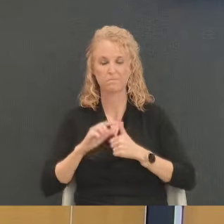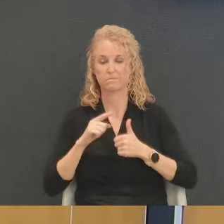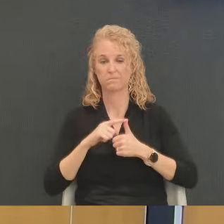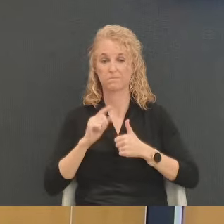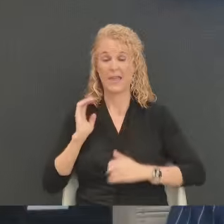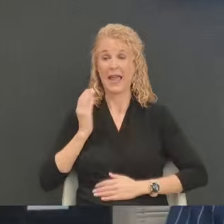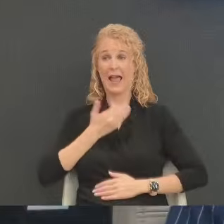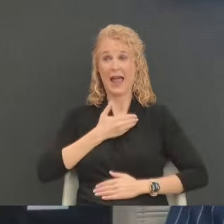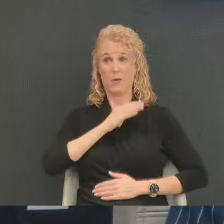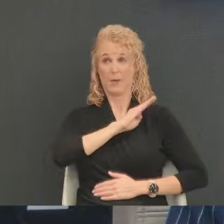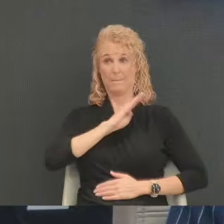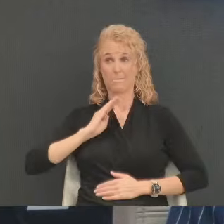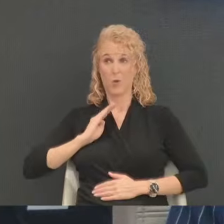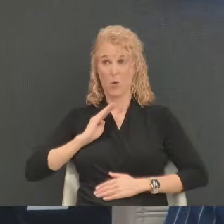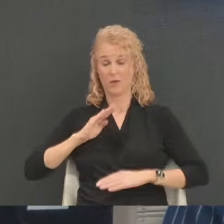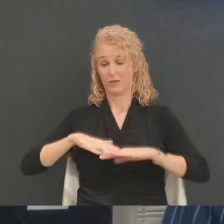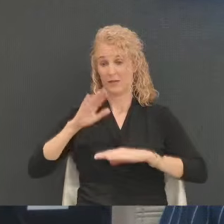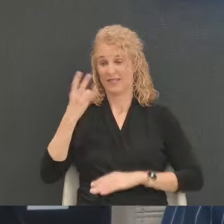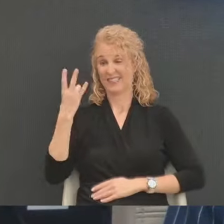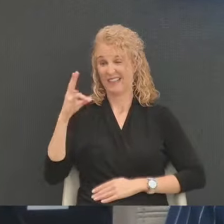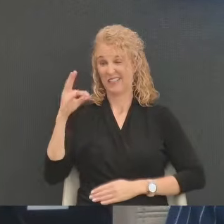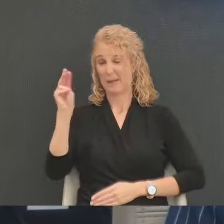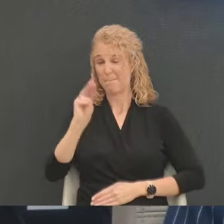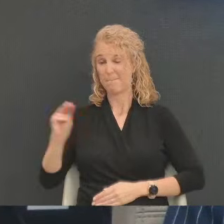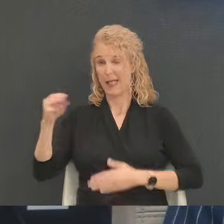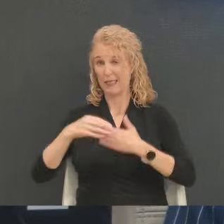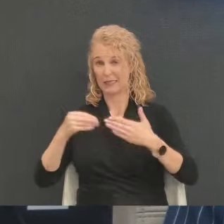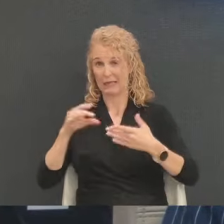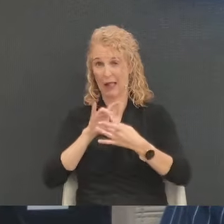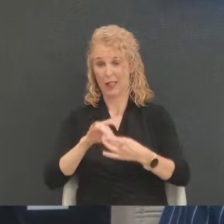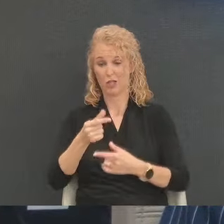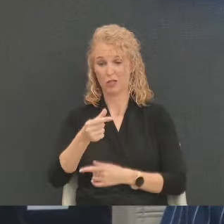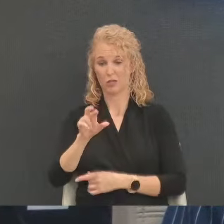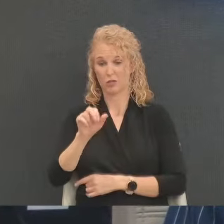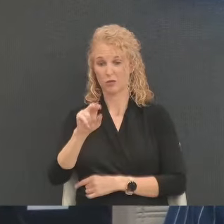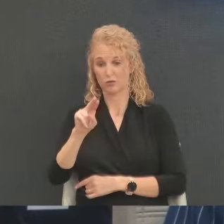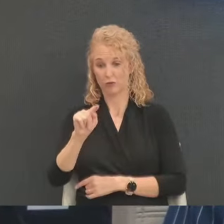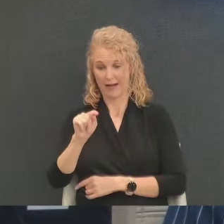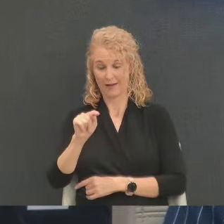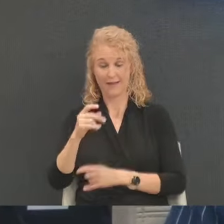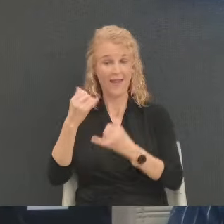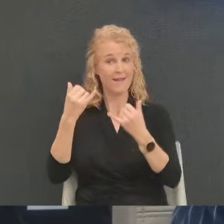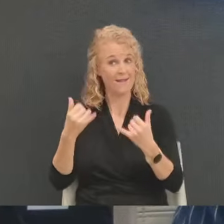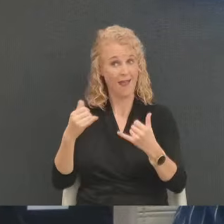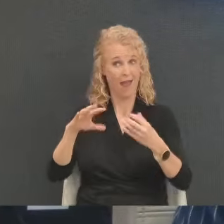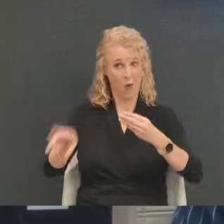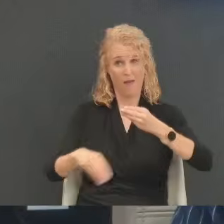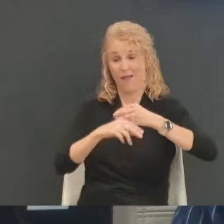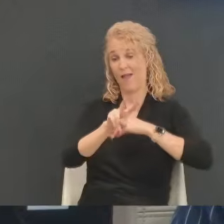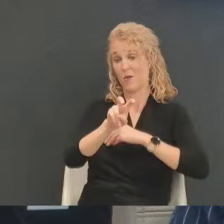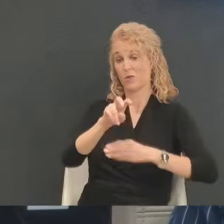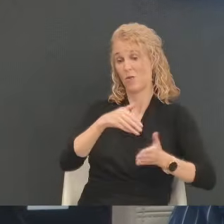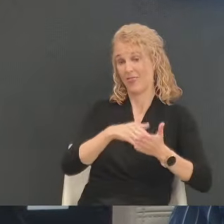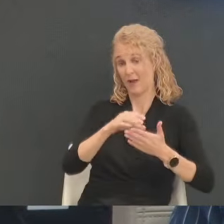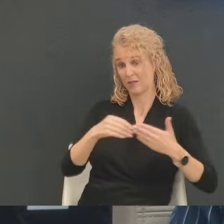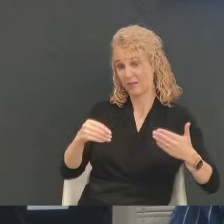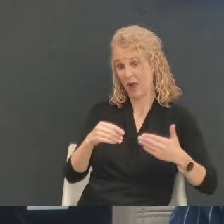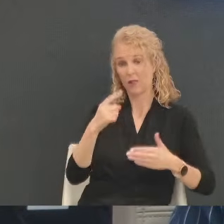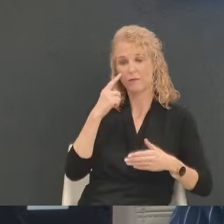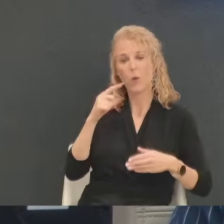board has done over $17 million in grants along with now the $200,000 in microenterprise grants.